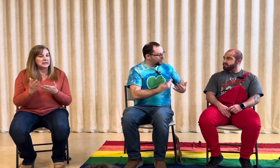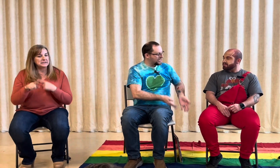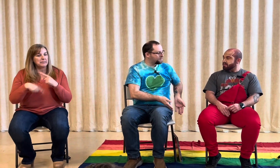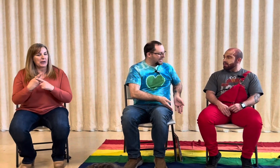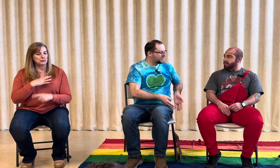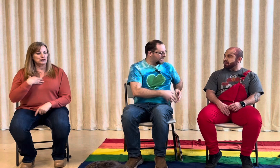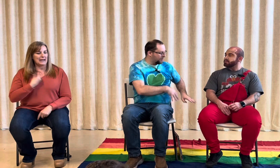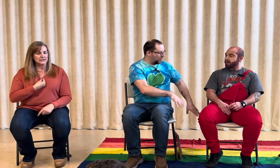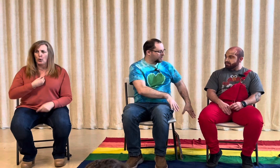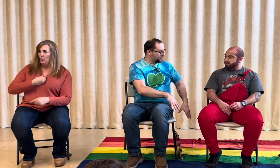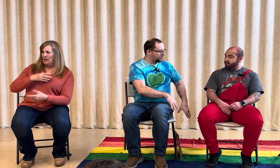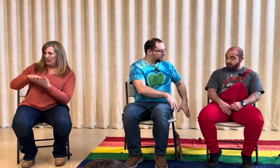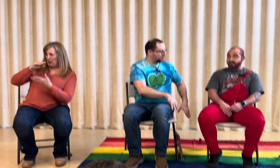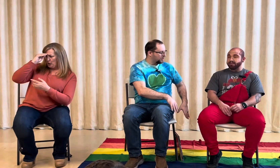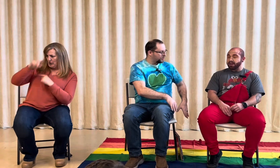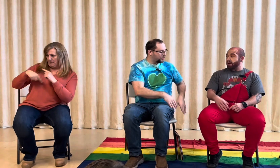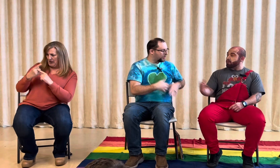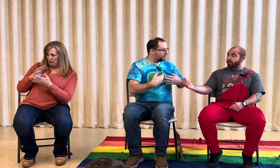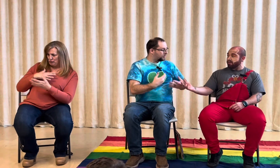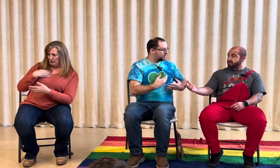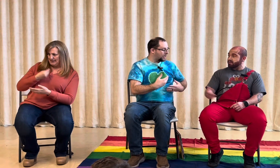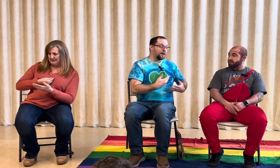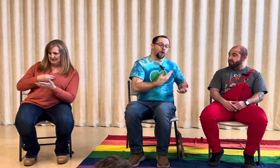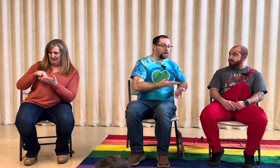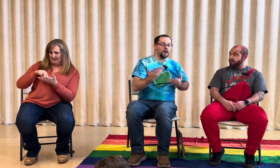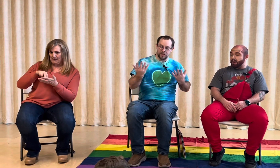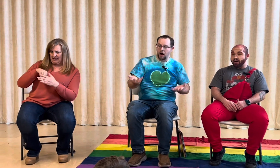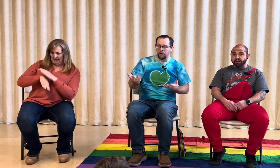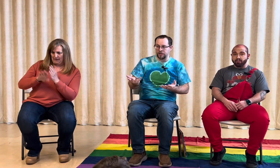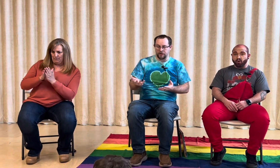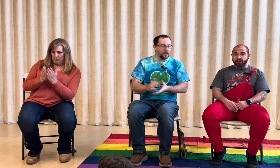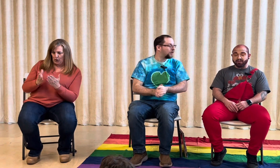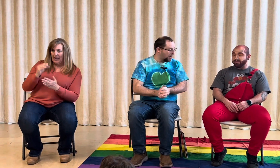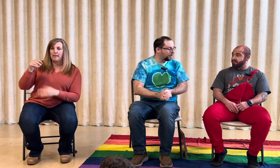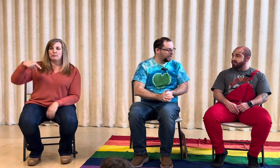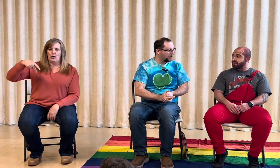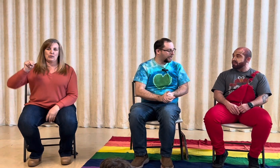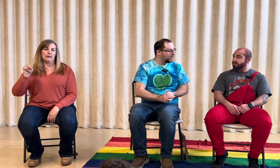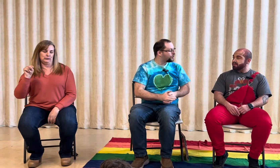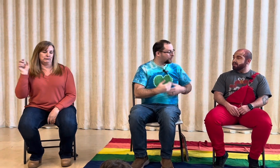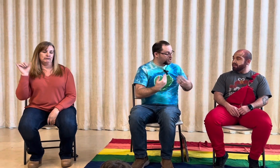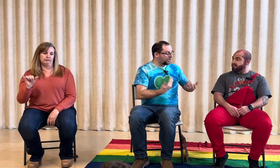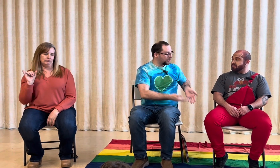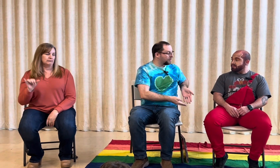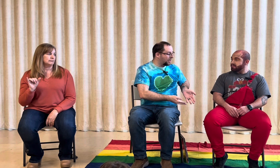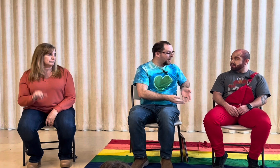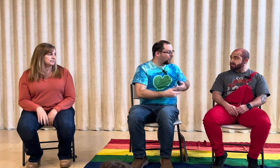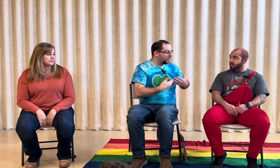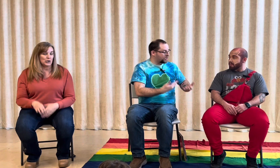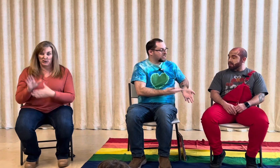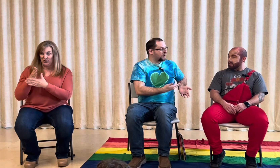what trans means in the books. BUSTER: Correct! And pronouns. AARON: And pronouns! BUSTER: And why they're important! Okay, all right. Do you want to share a little bit about what trans